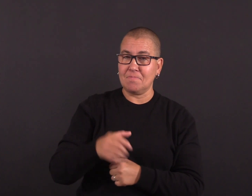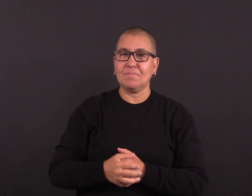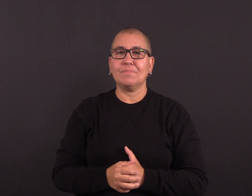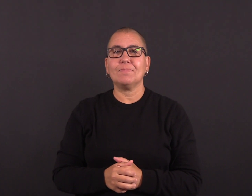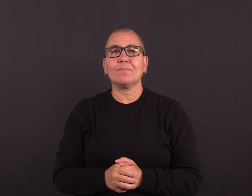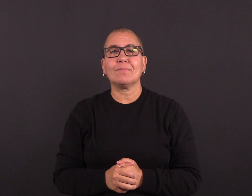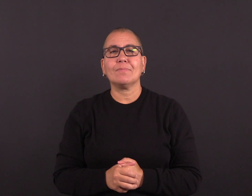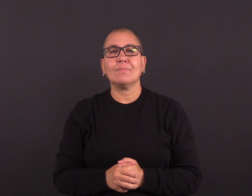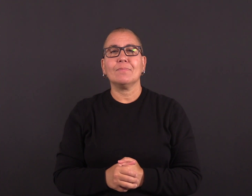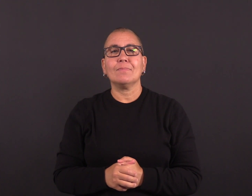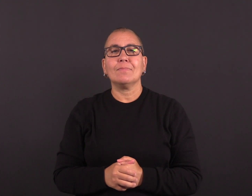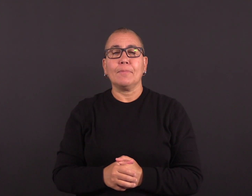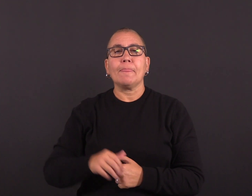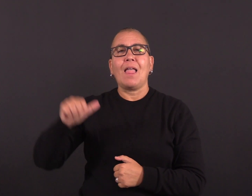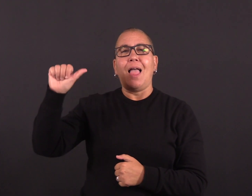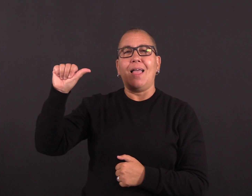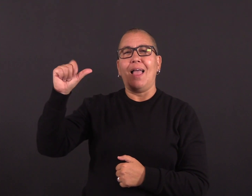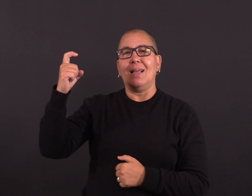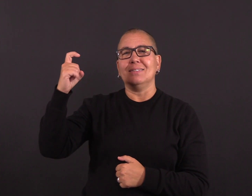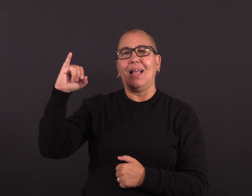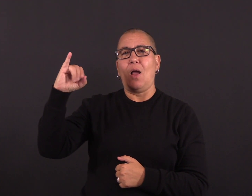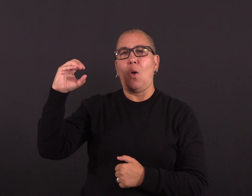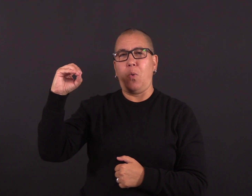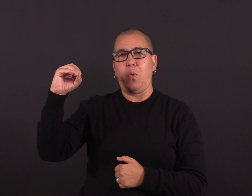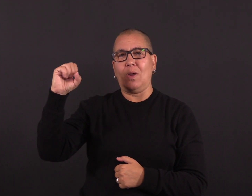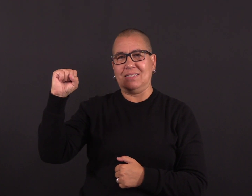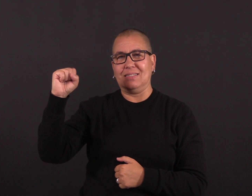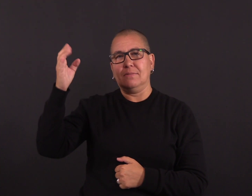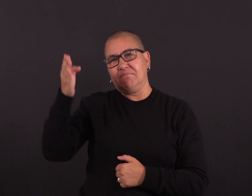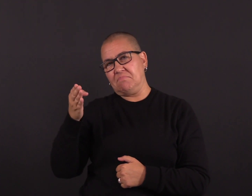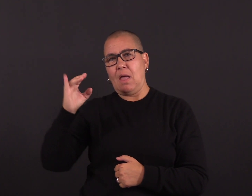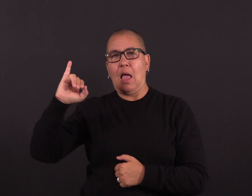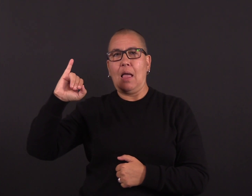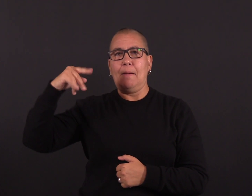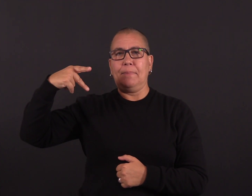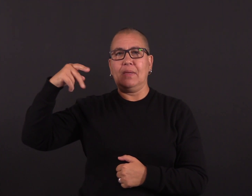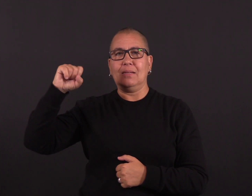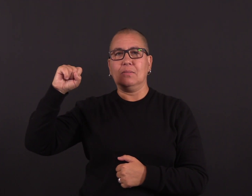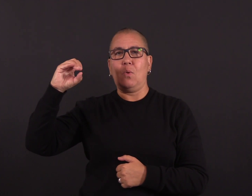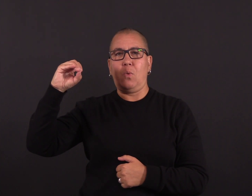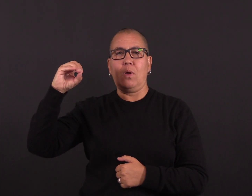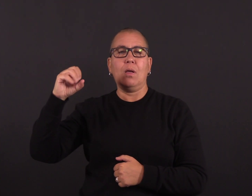The number of adults who say they wear a mask in public sometimes or at all times continues